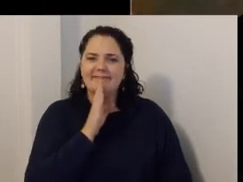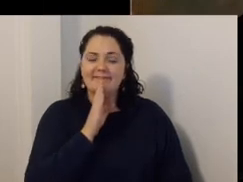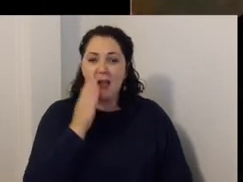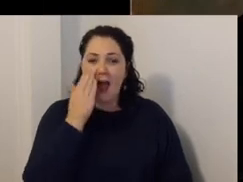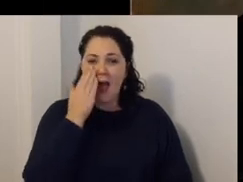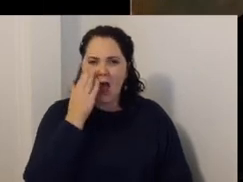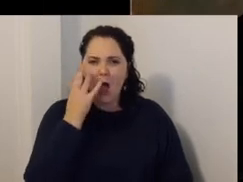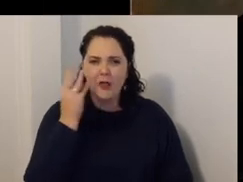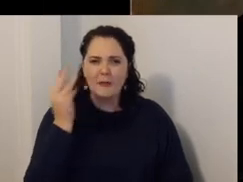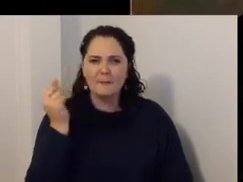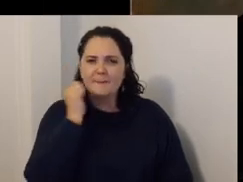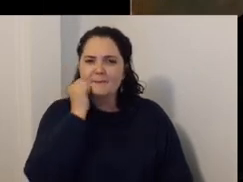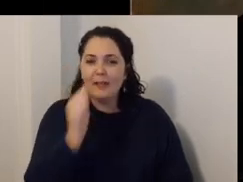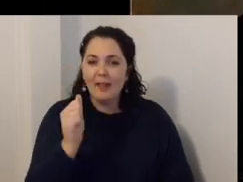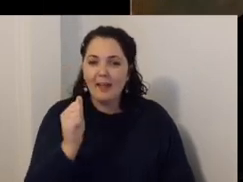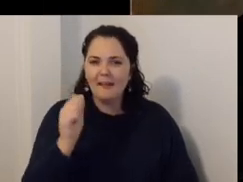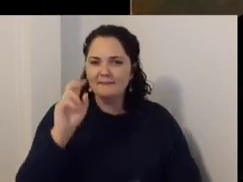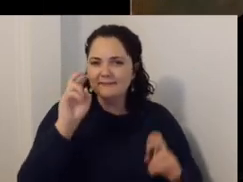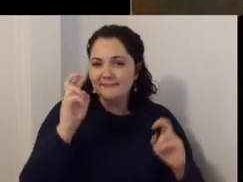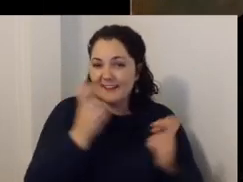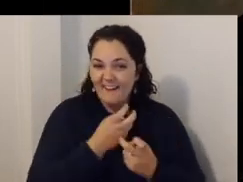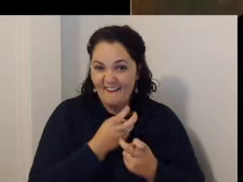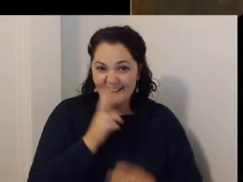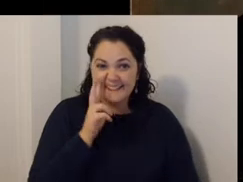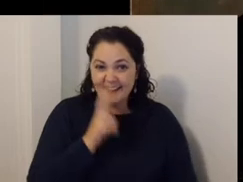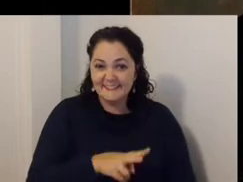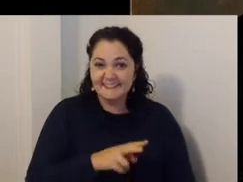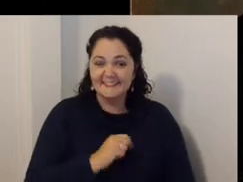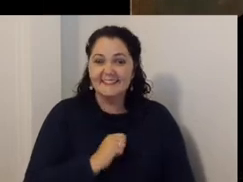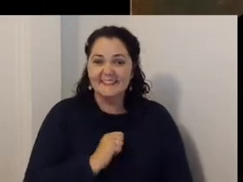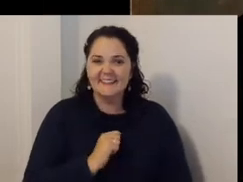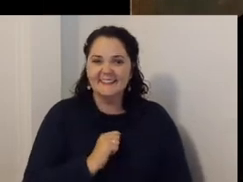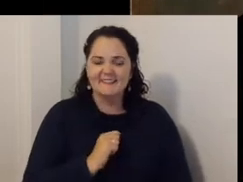lost, it fades into the darkness and blends right into that blackness that darkness of the hair